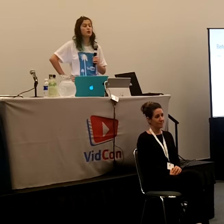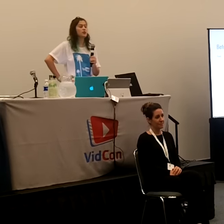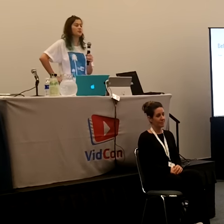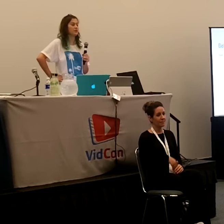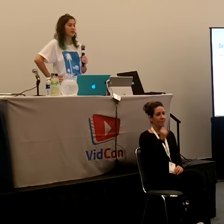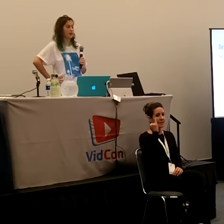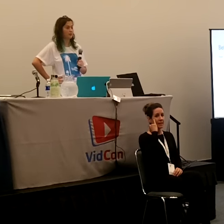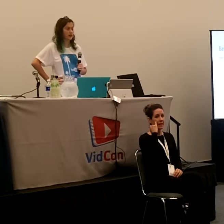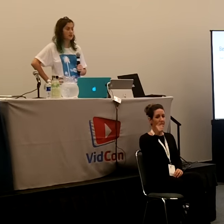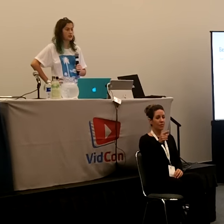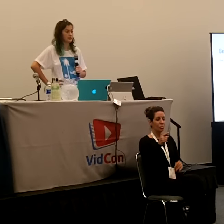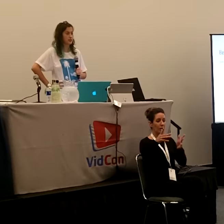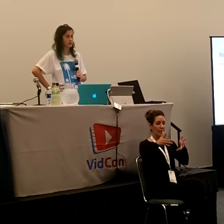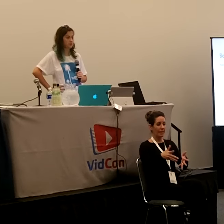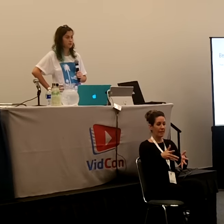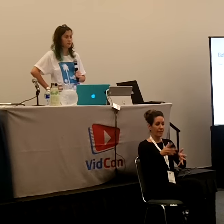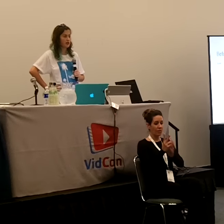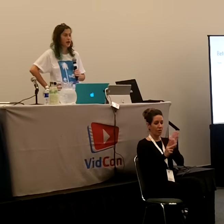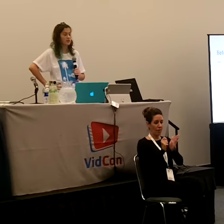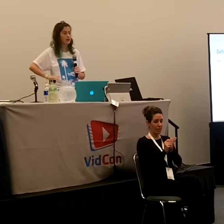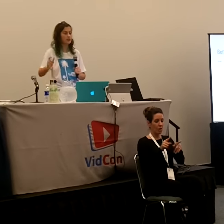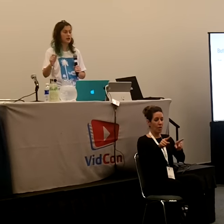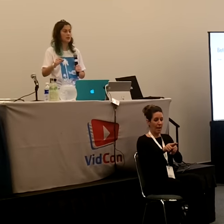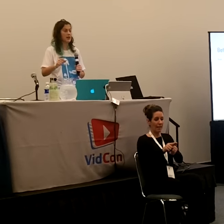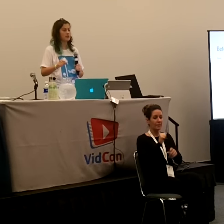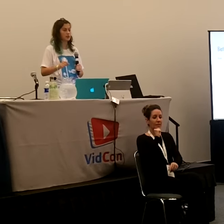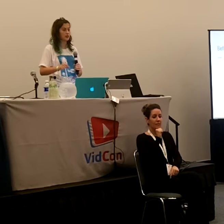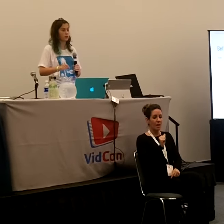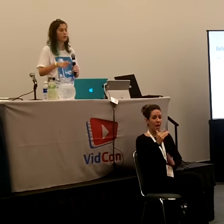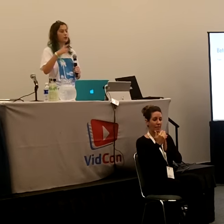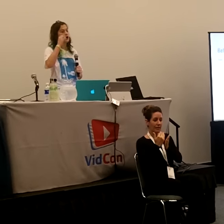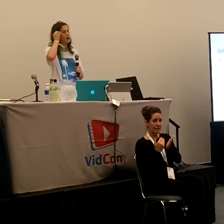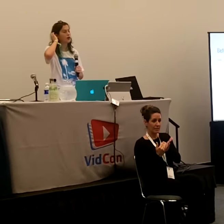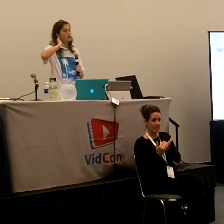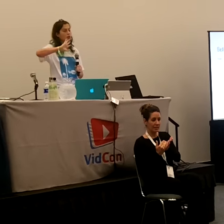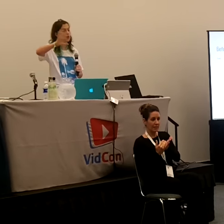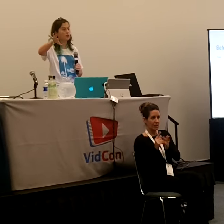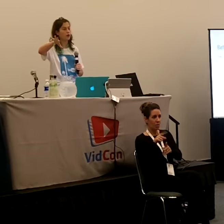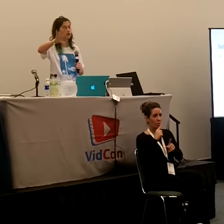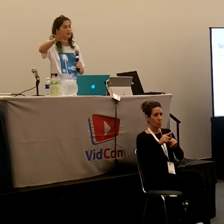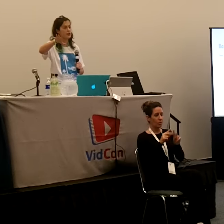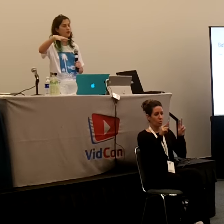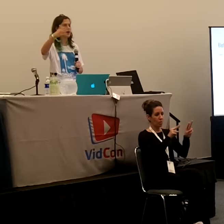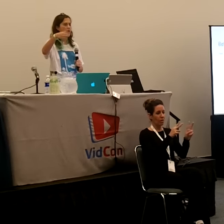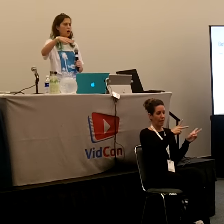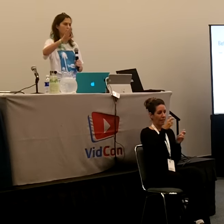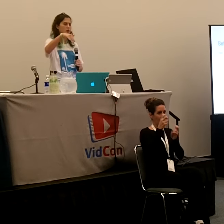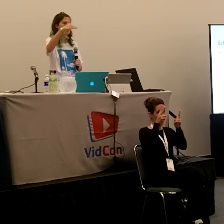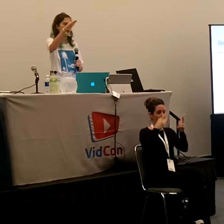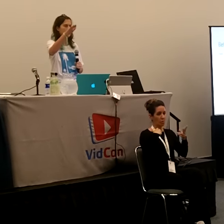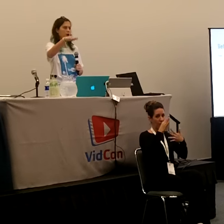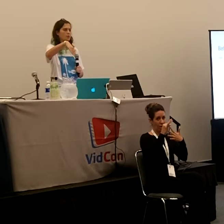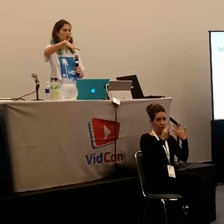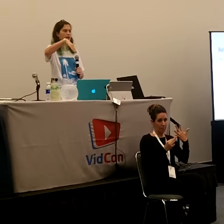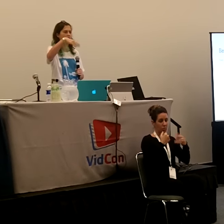If you leave your video as unlisted, as long as anybody has the link, when you go to upload a video, you'll have the options - make it public,